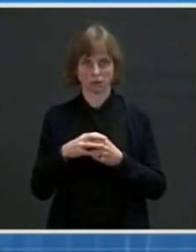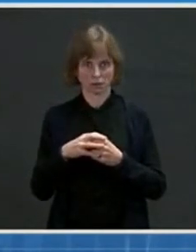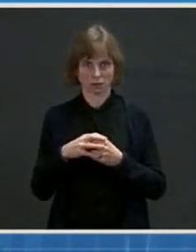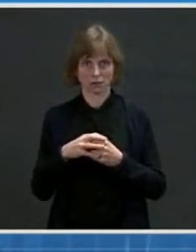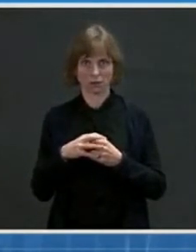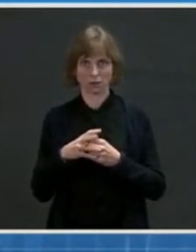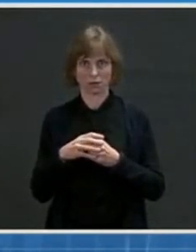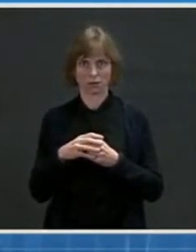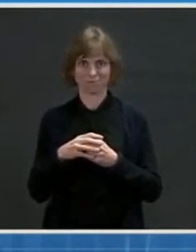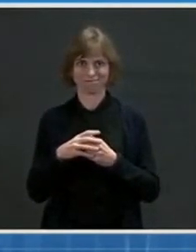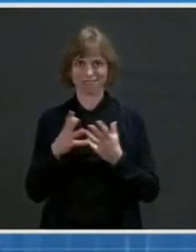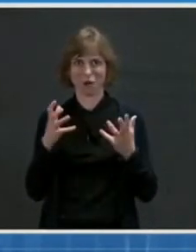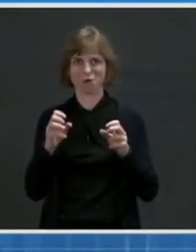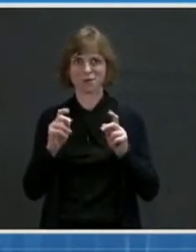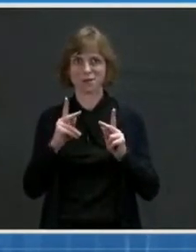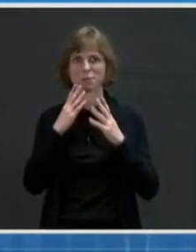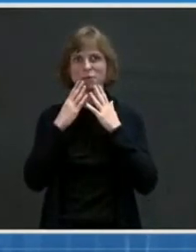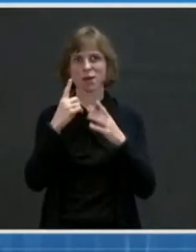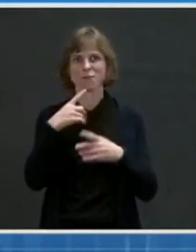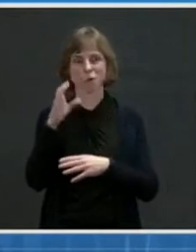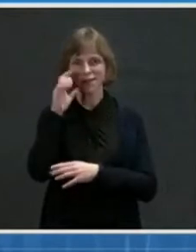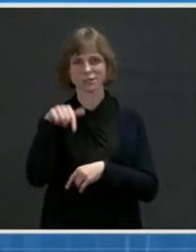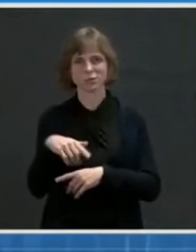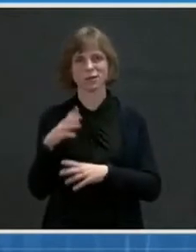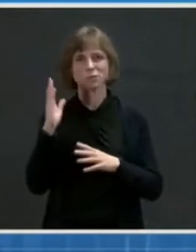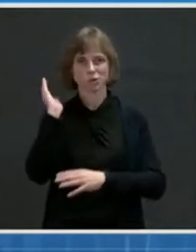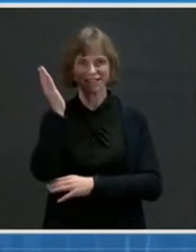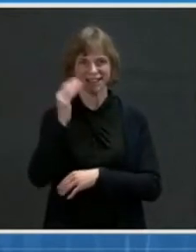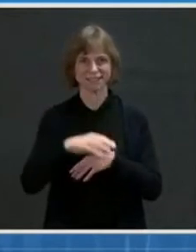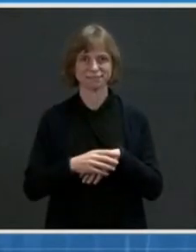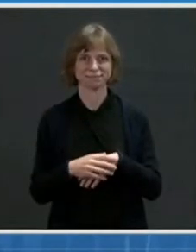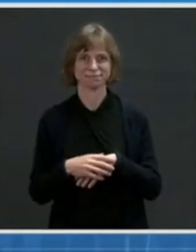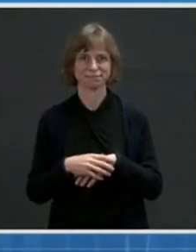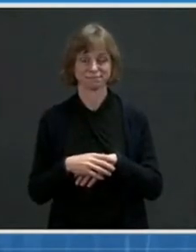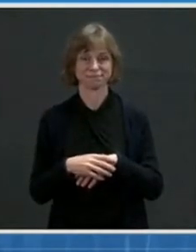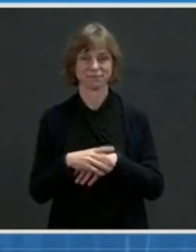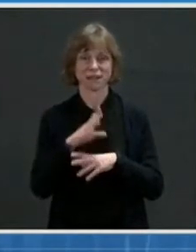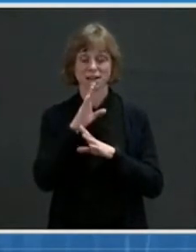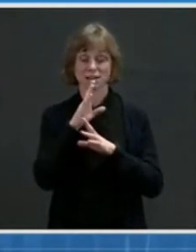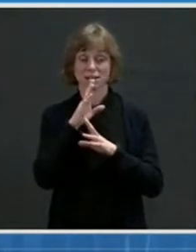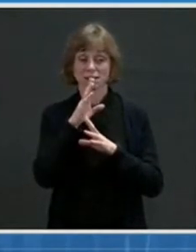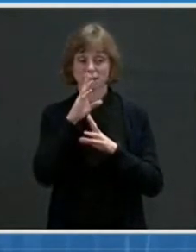THOSE TOPICS.